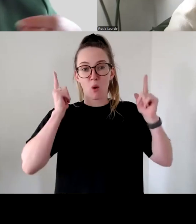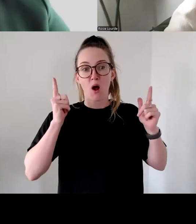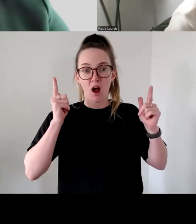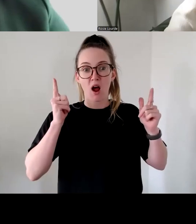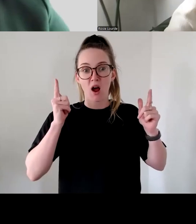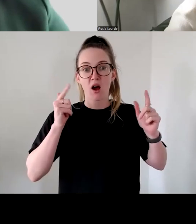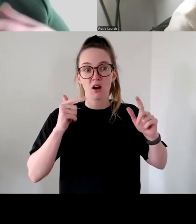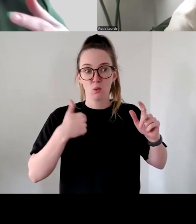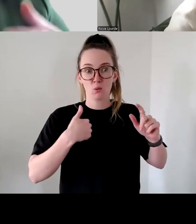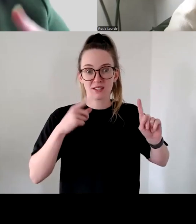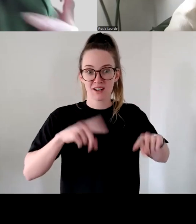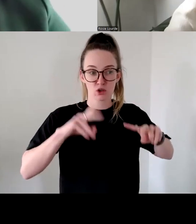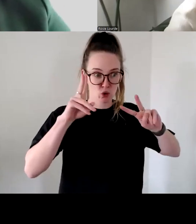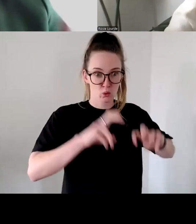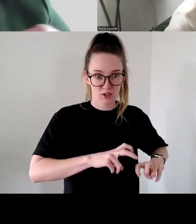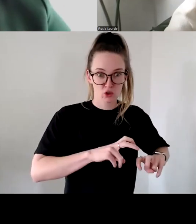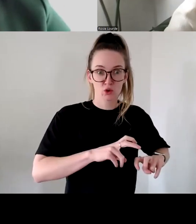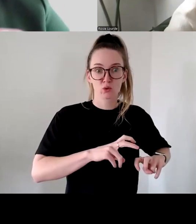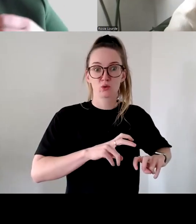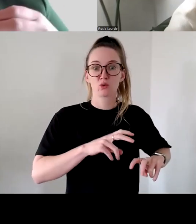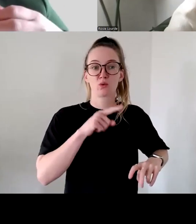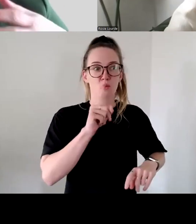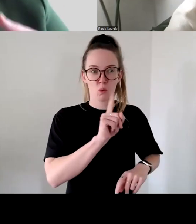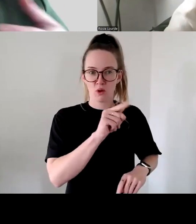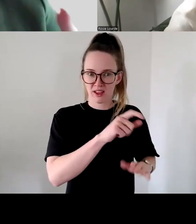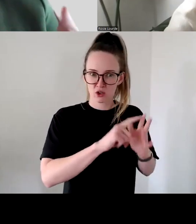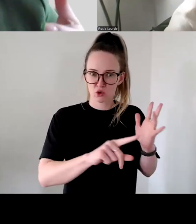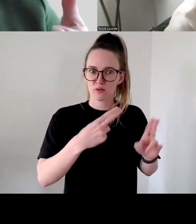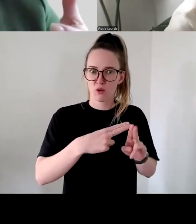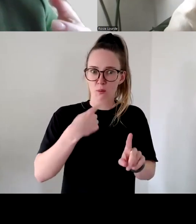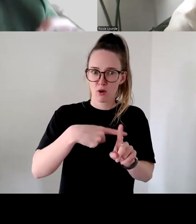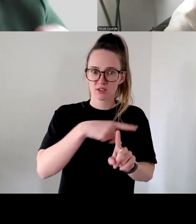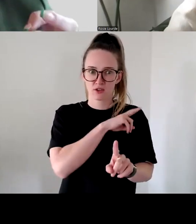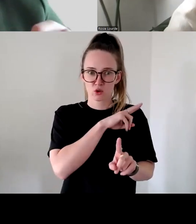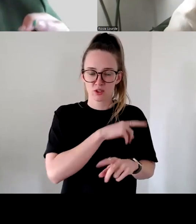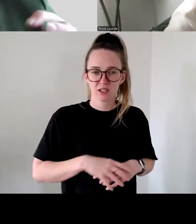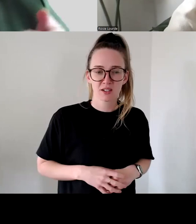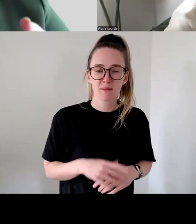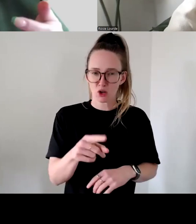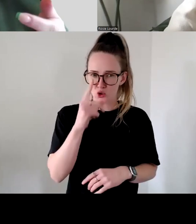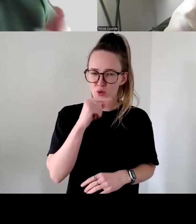into for their steps on positive duty. You can definitely bring a complaint against that